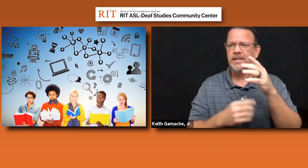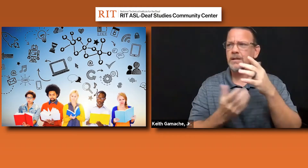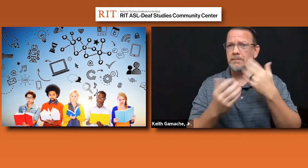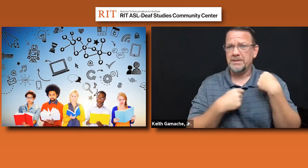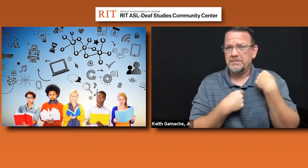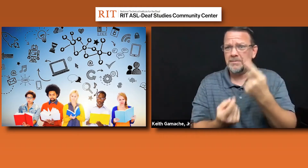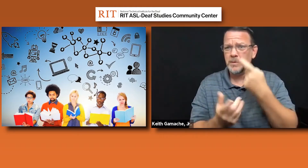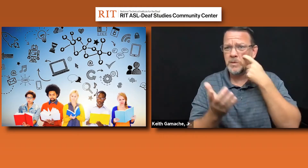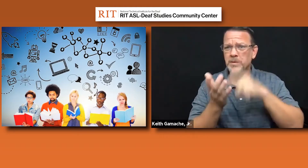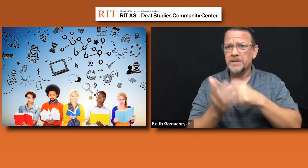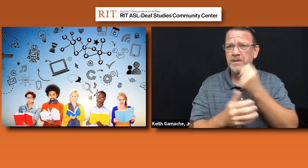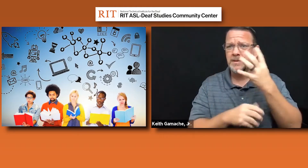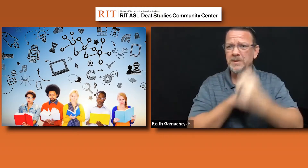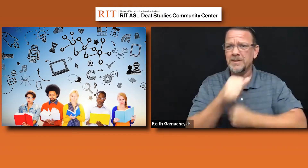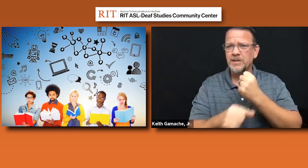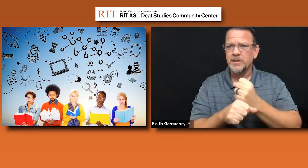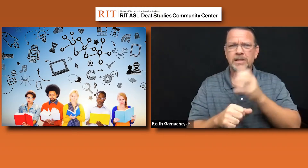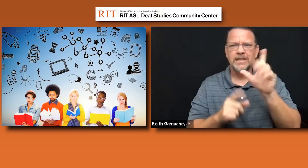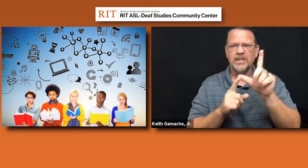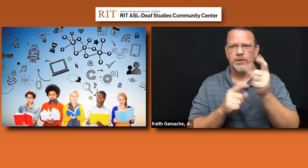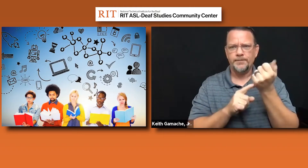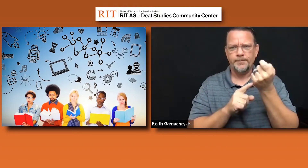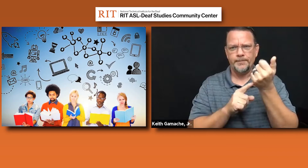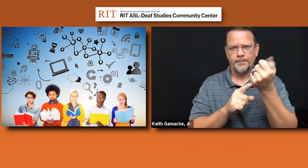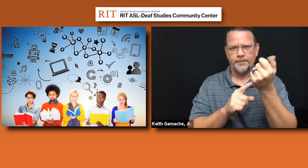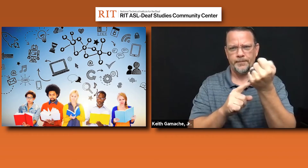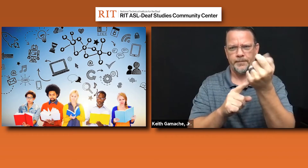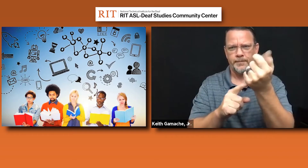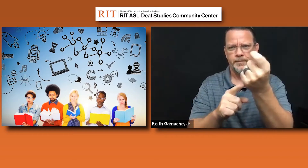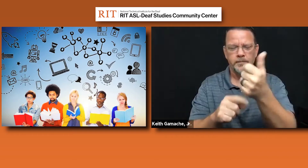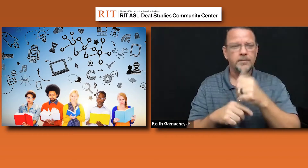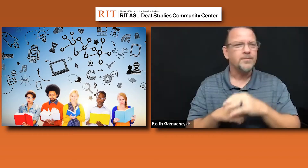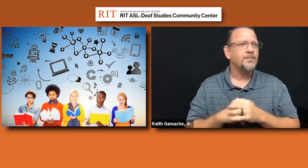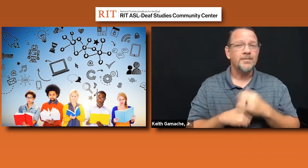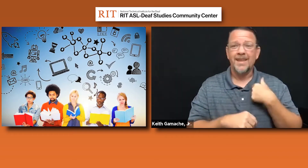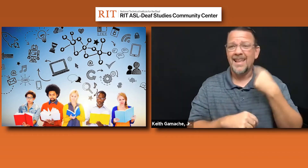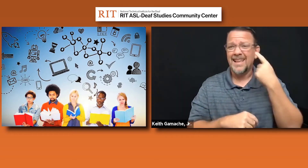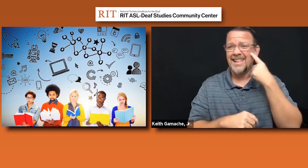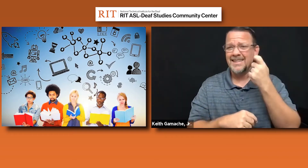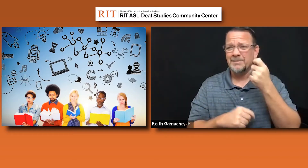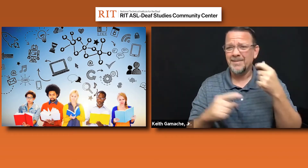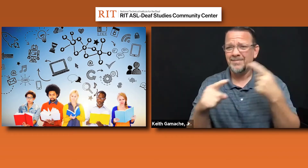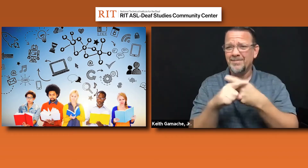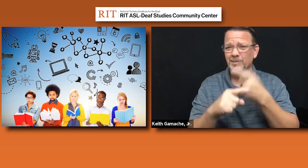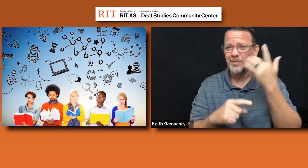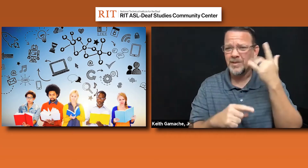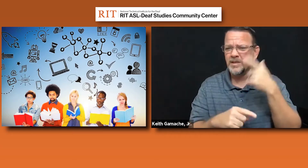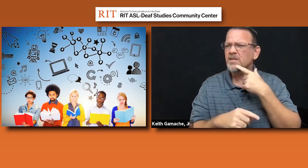even over the last few years, changing initialized signs, and I think that can be counterproductive